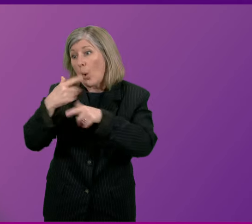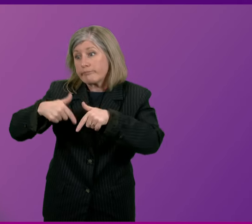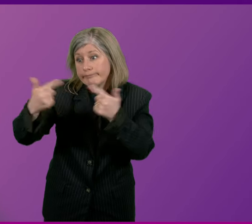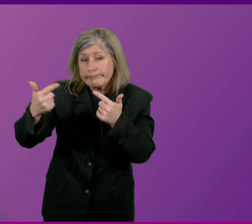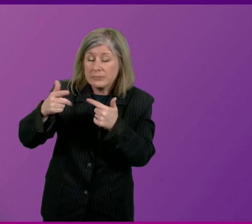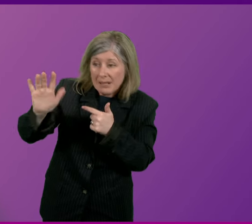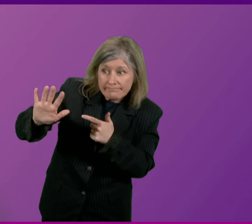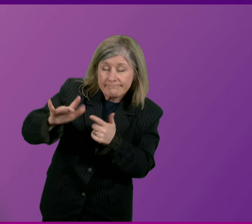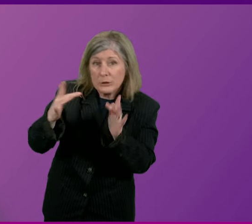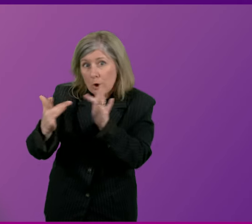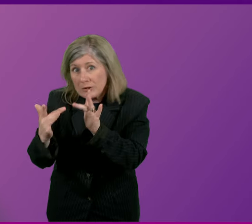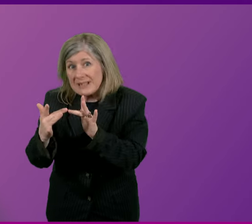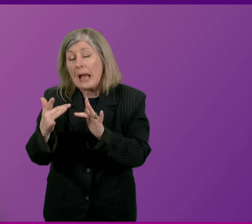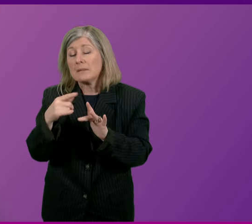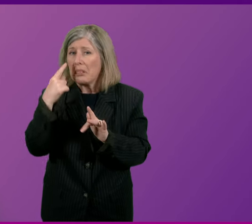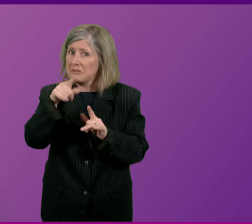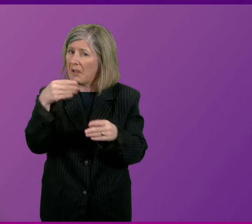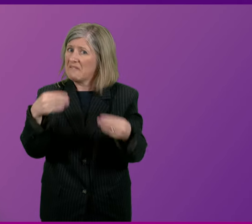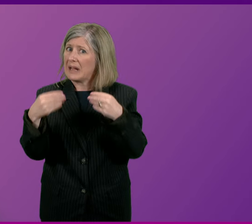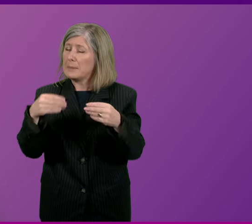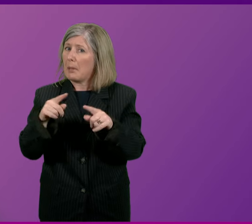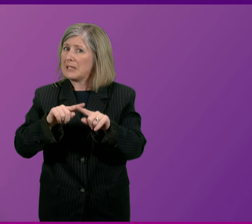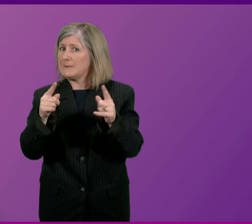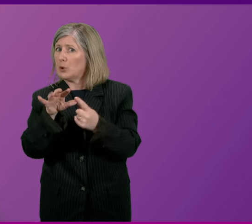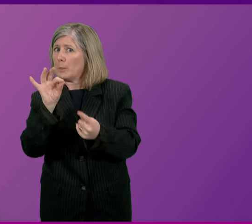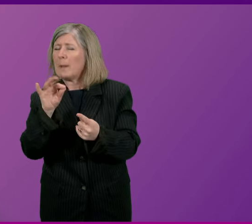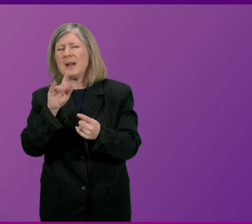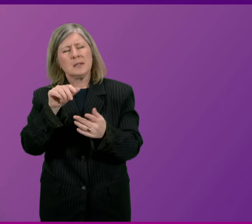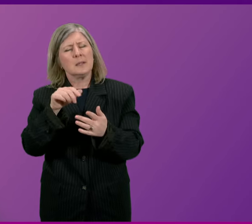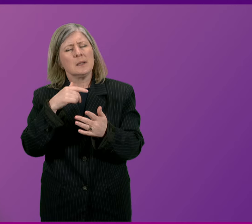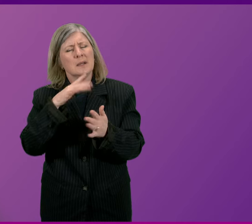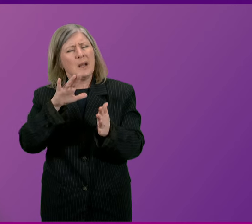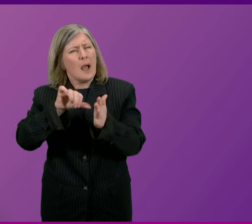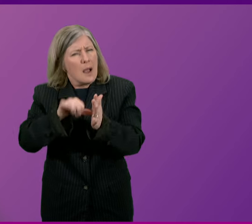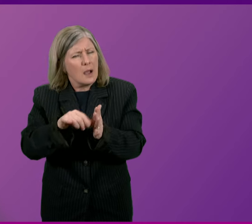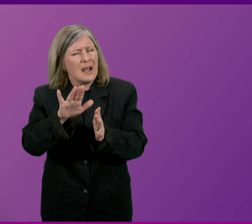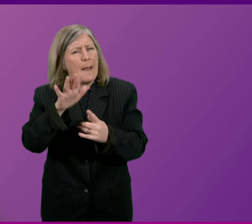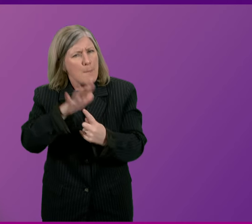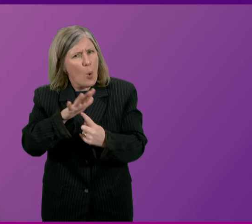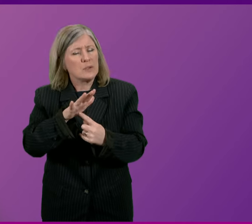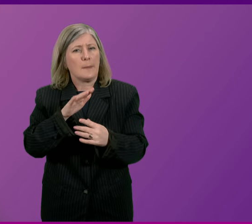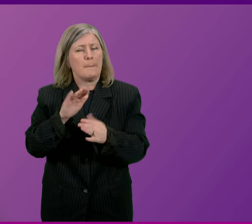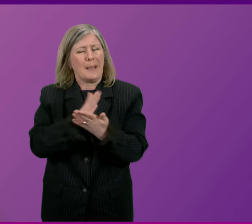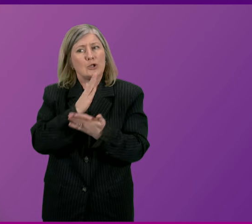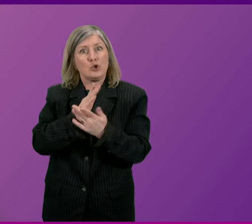a flexible alternative. However, I stress the importance of making sure that support is in place at the earliest possible opportunity.